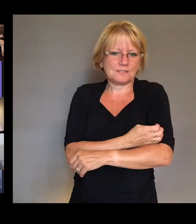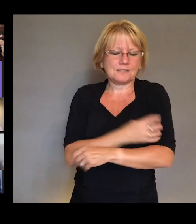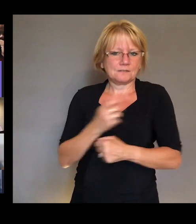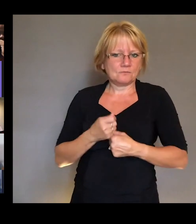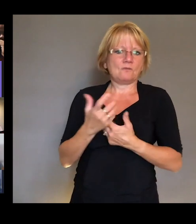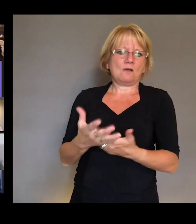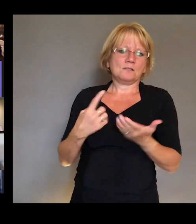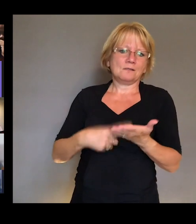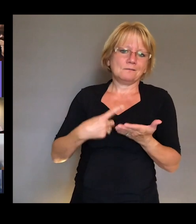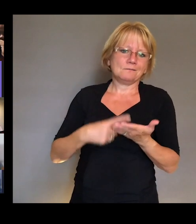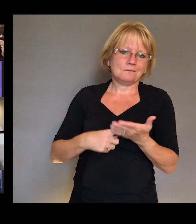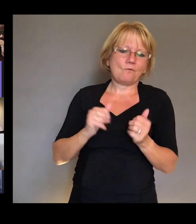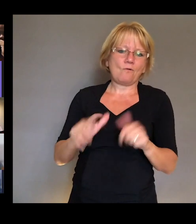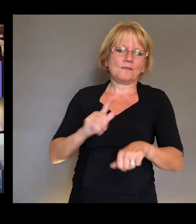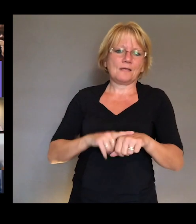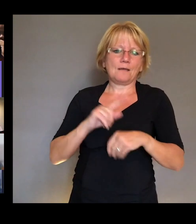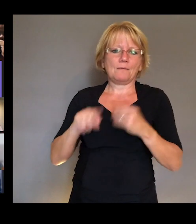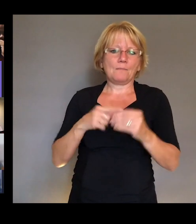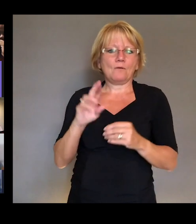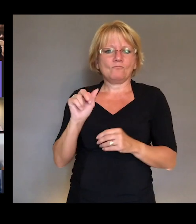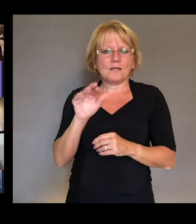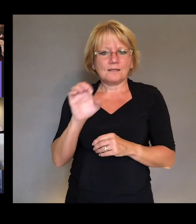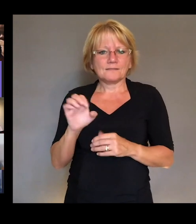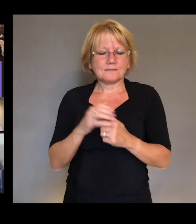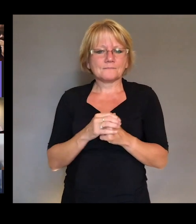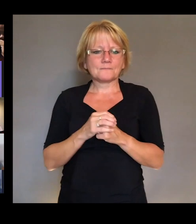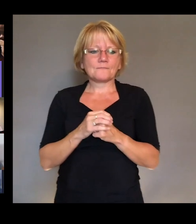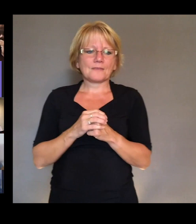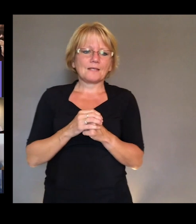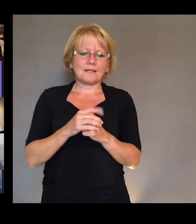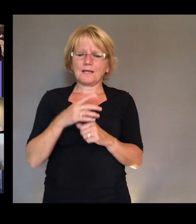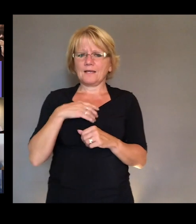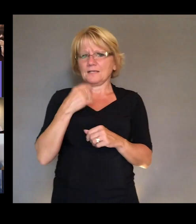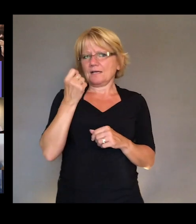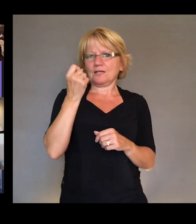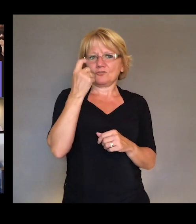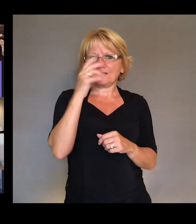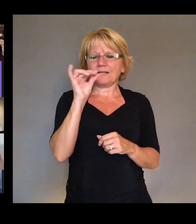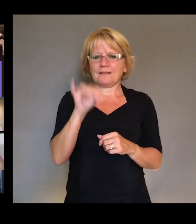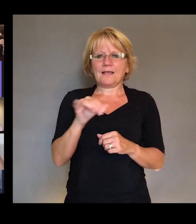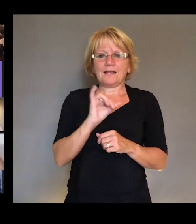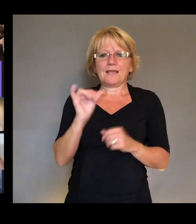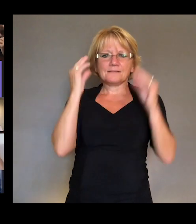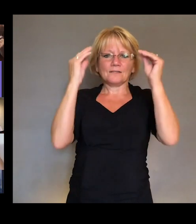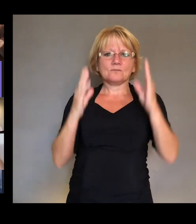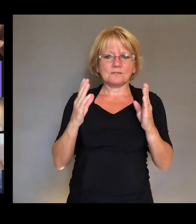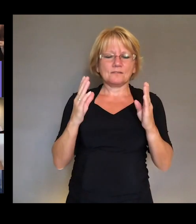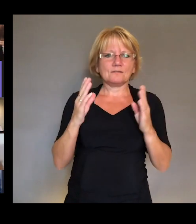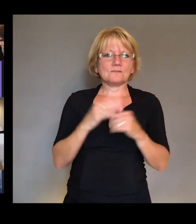also exhausting having to talk to white colleagues all the time about race and that having an understanding that as educators, and one thing that I've always looked at